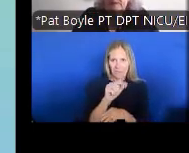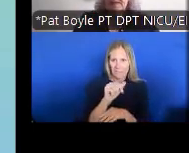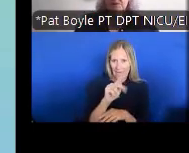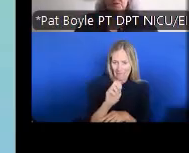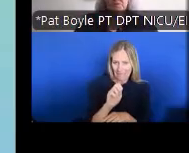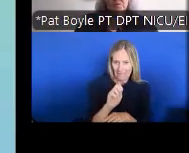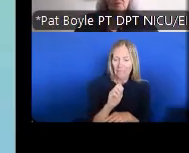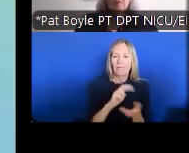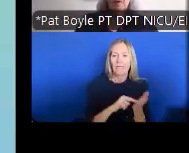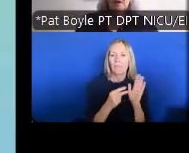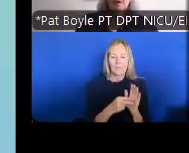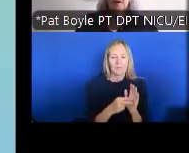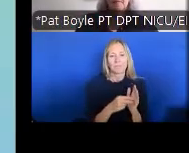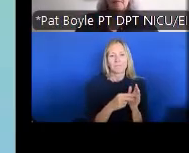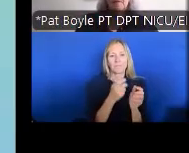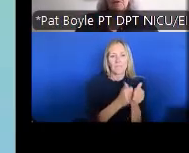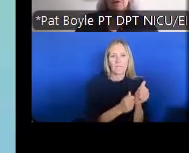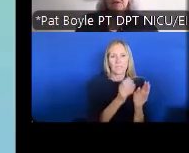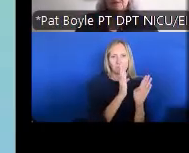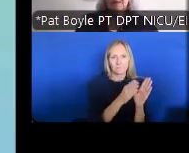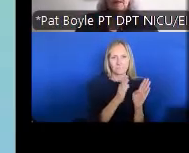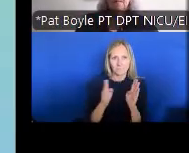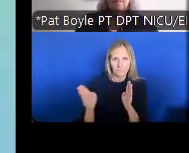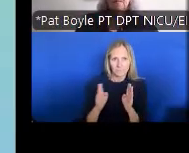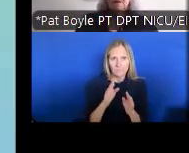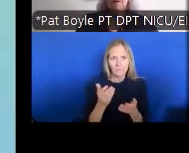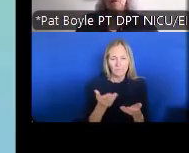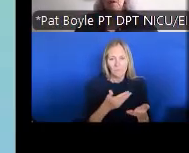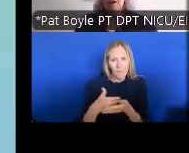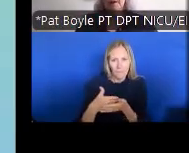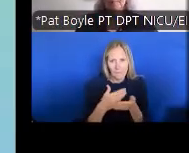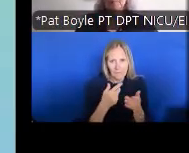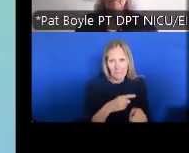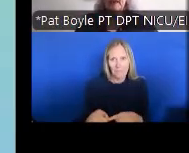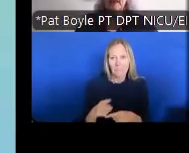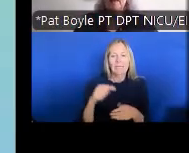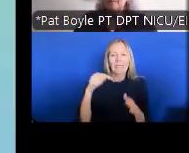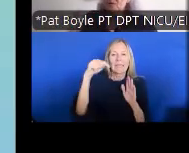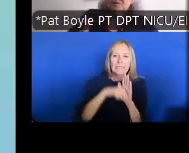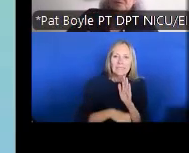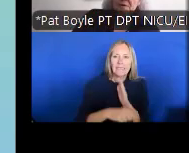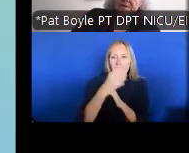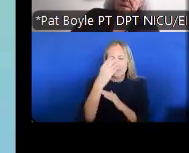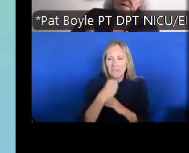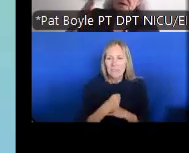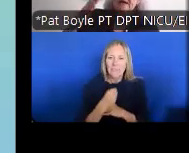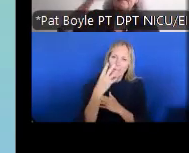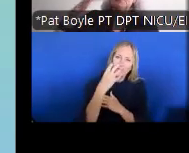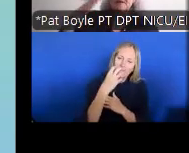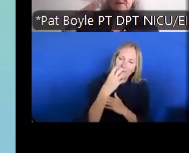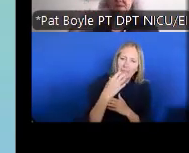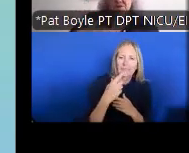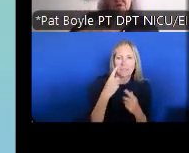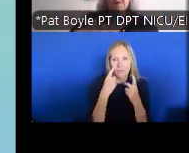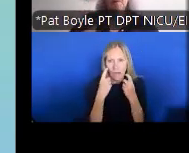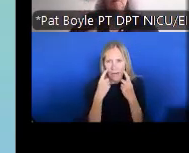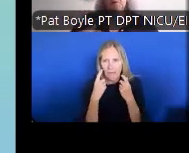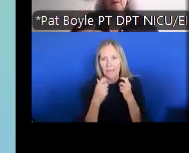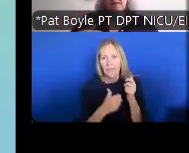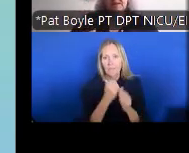babies go through, such as deep sleep, fussing, crying, and the most important thing is looking at the transitions between these